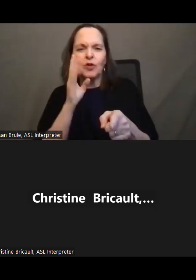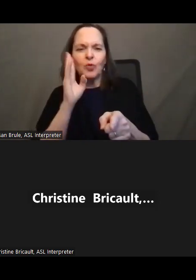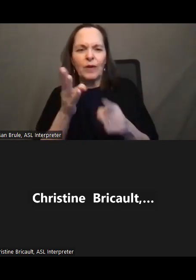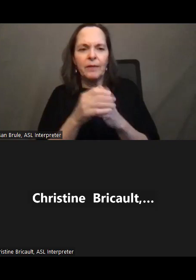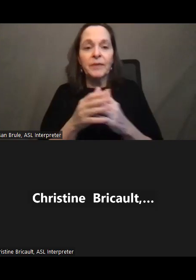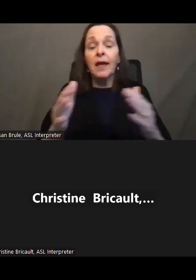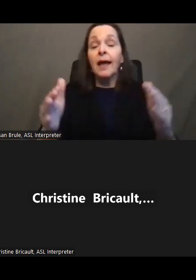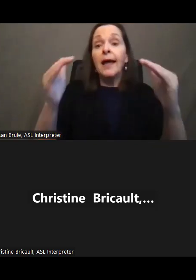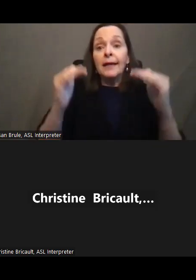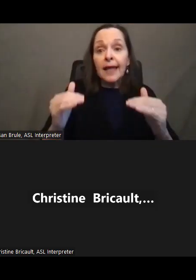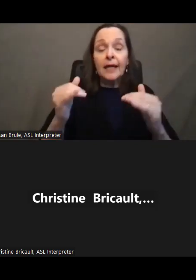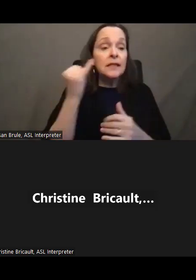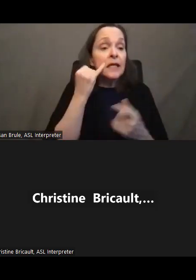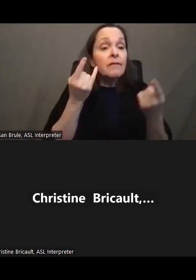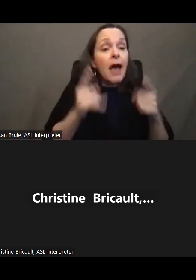responding to requests for reasonable modifications.